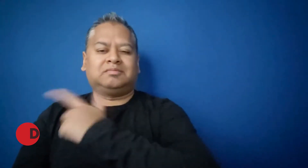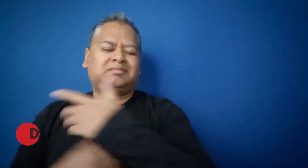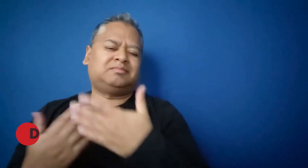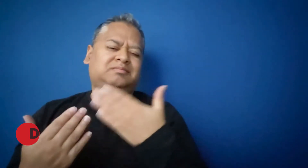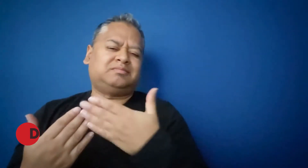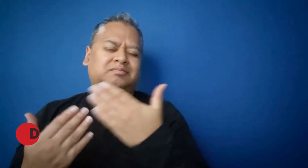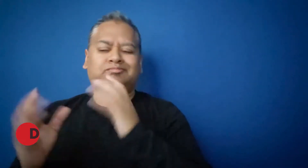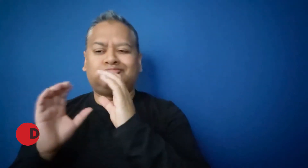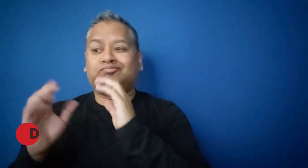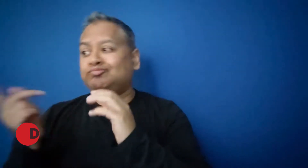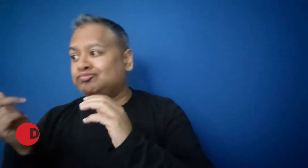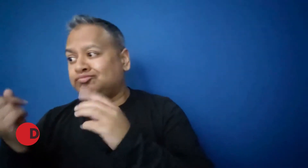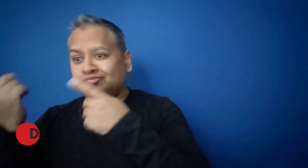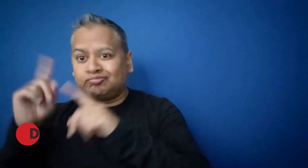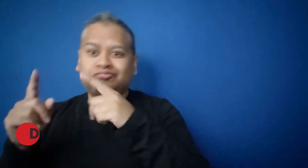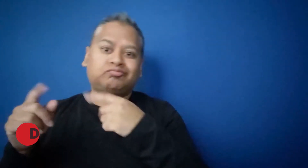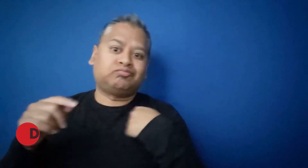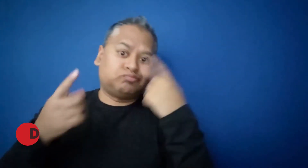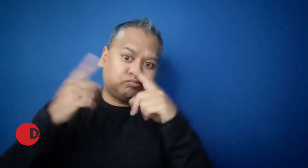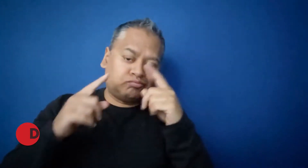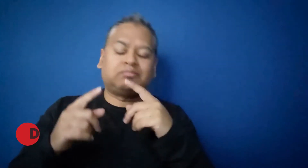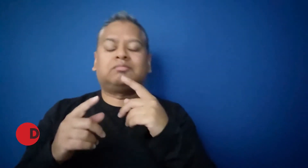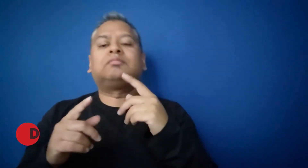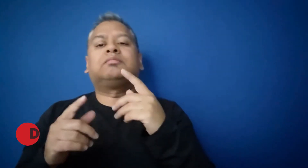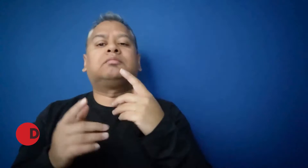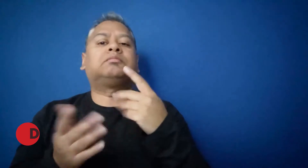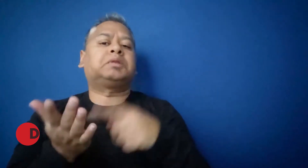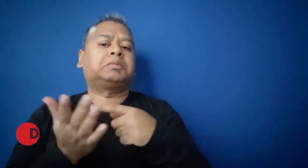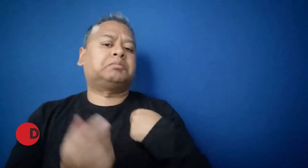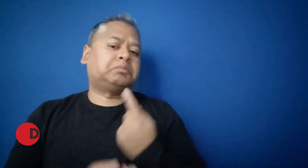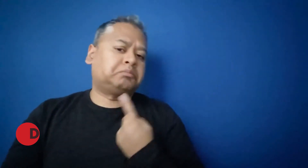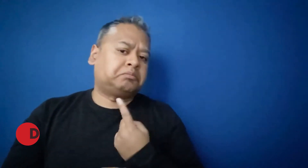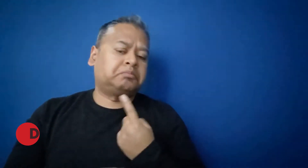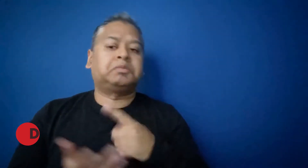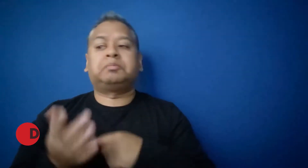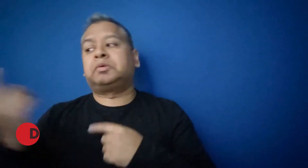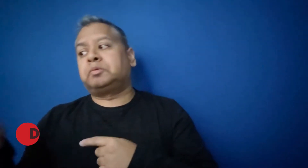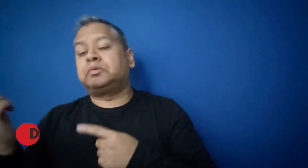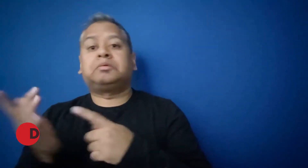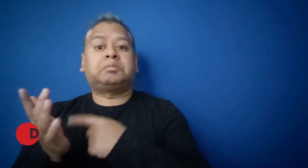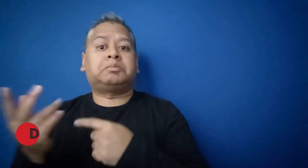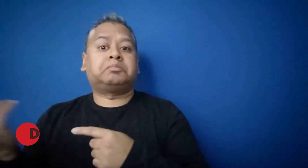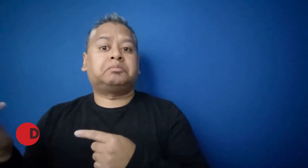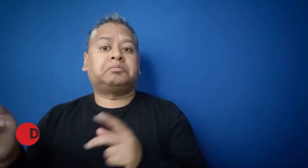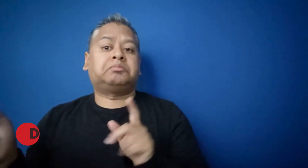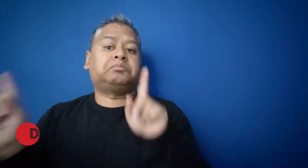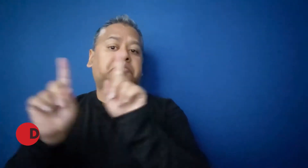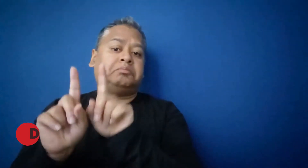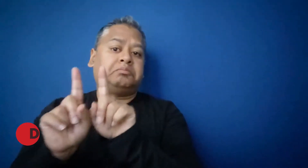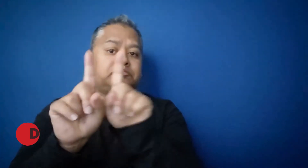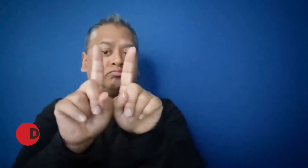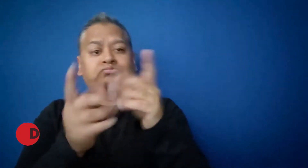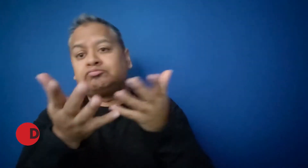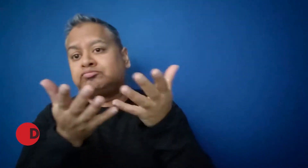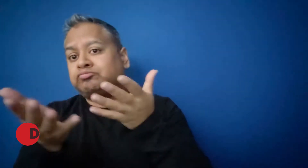to talk to each other and reach consensus. Sometimes I may do it alone, she may do it alone.